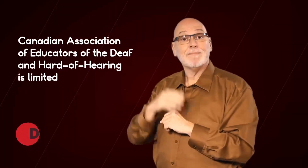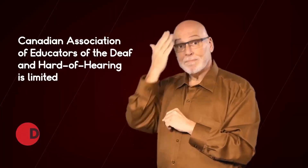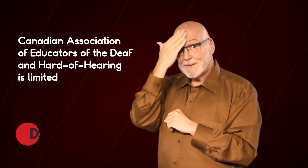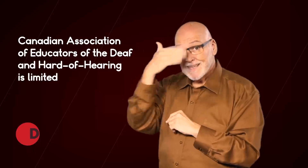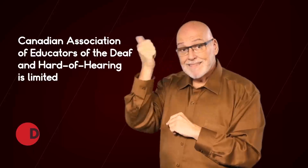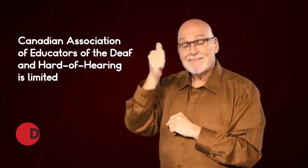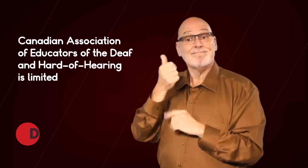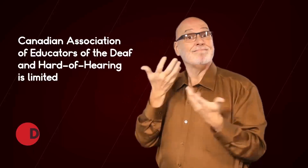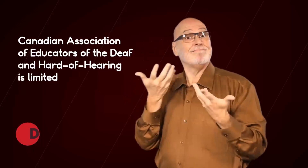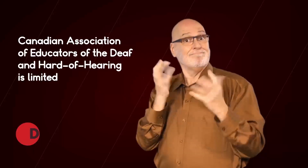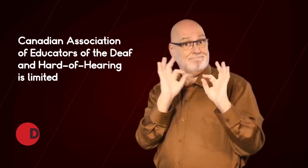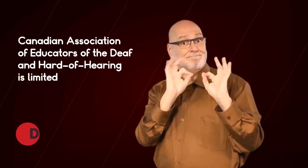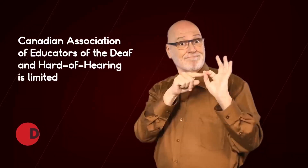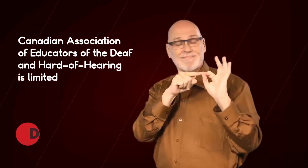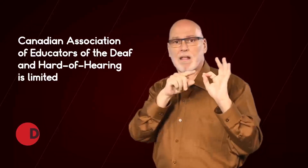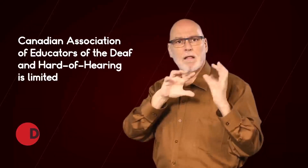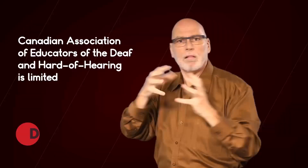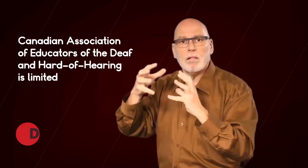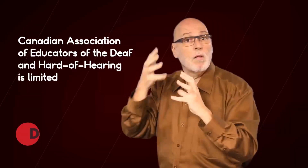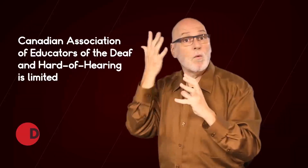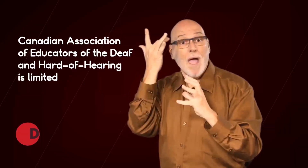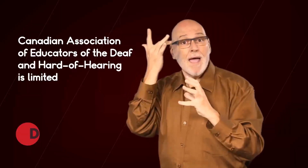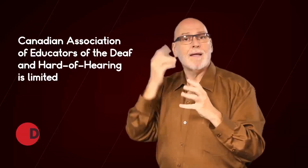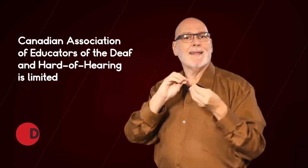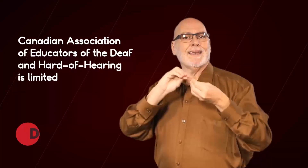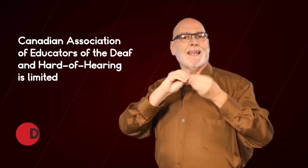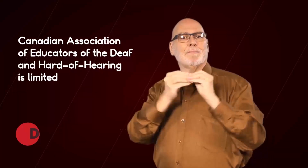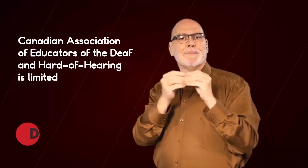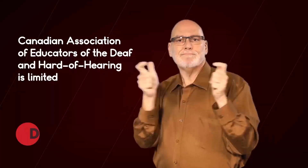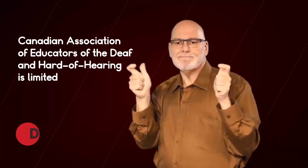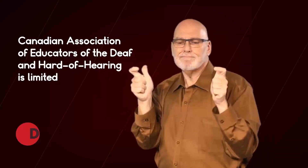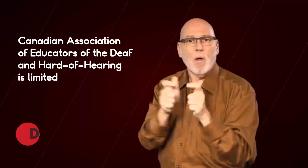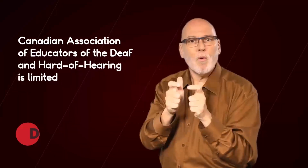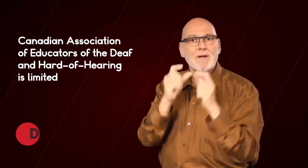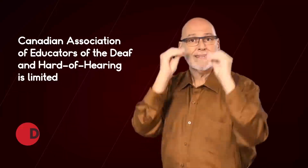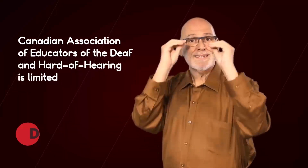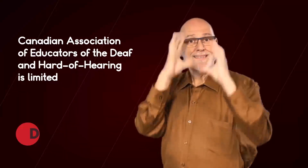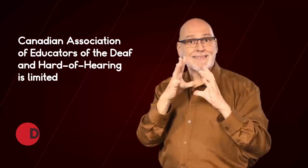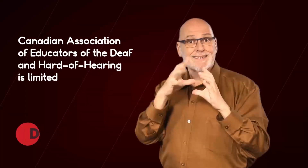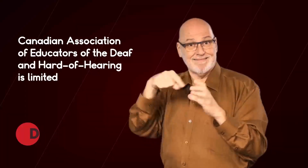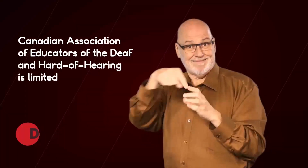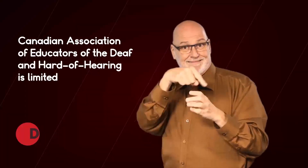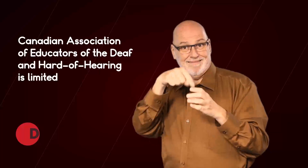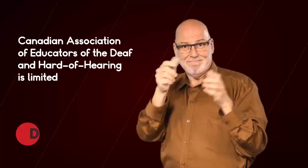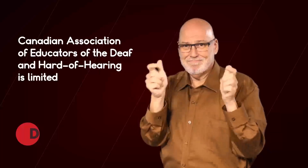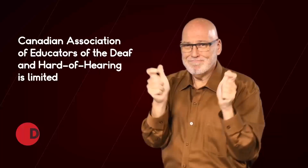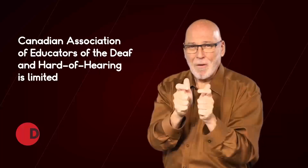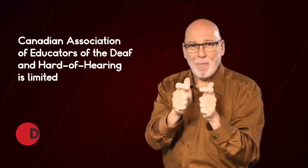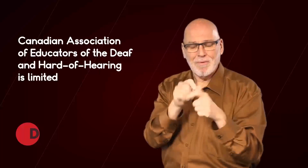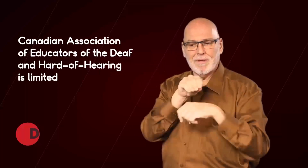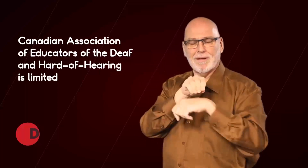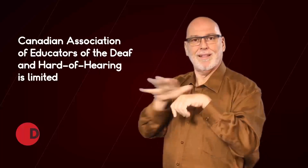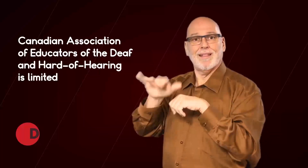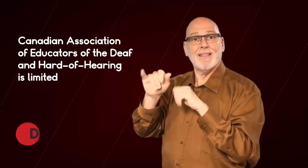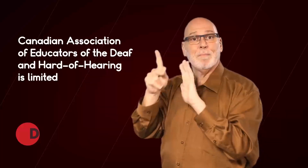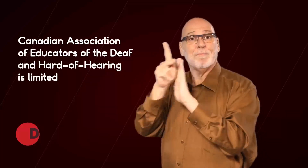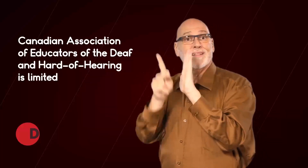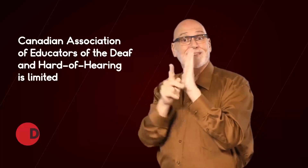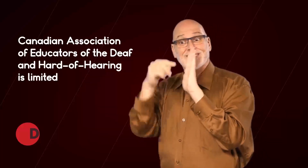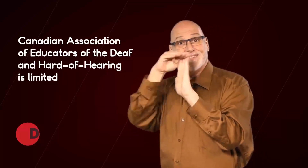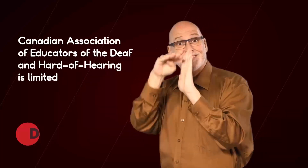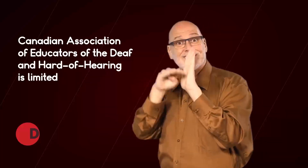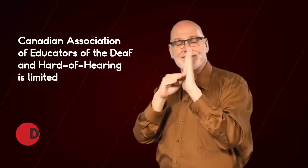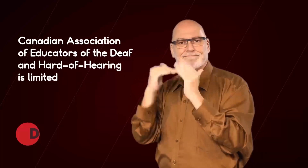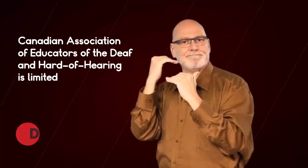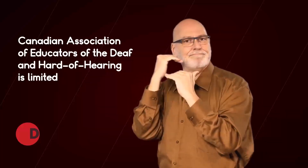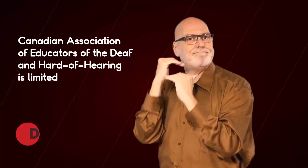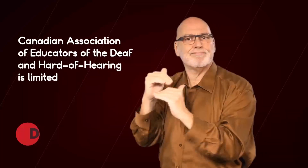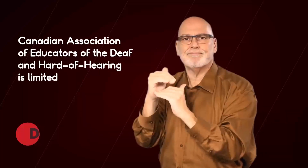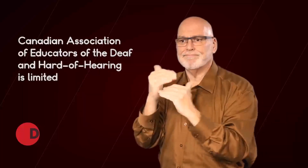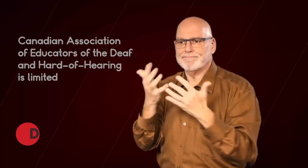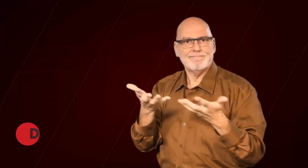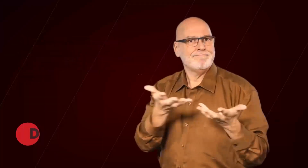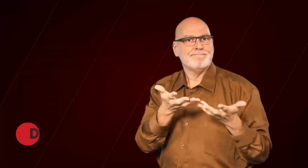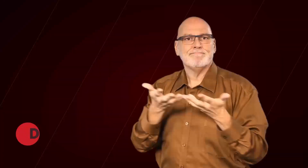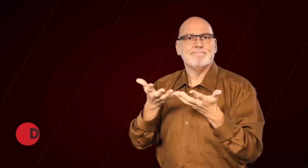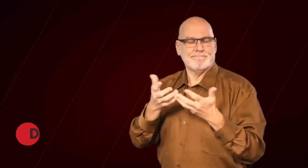Because of how small the numbers of teachers are, influence on policy is limited."